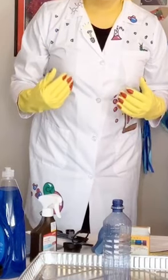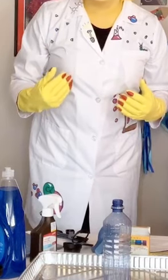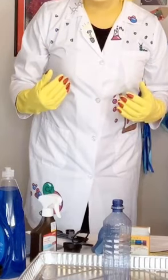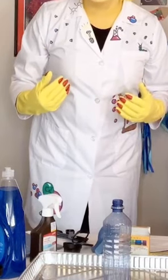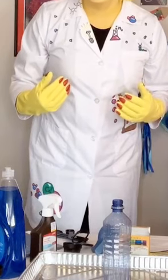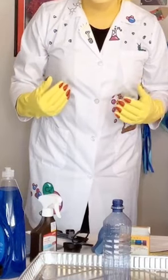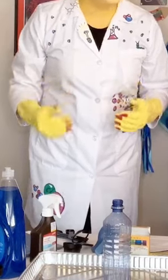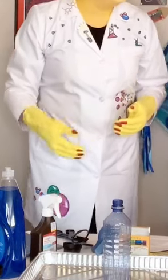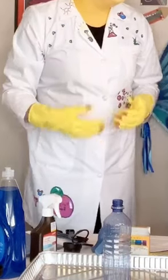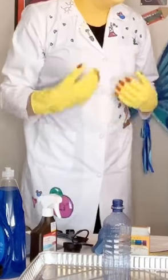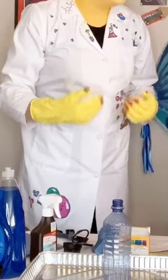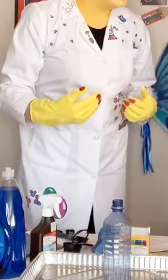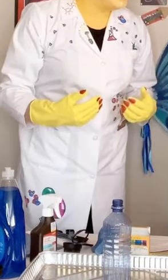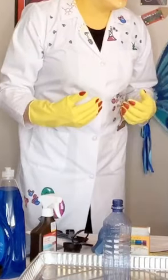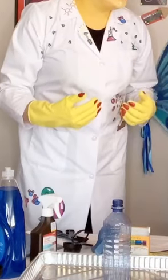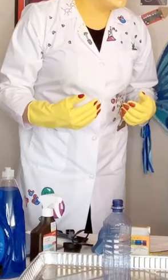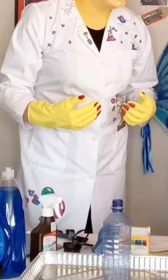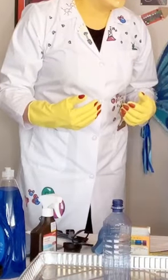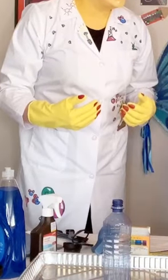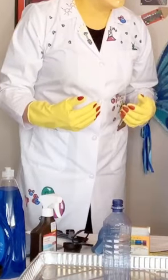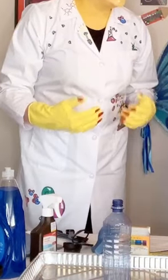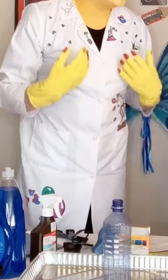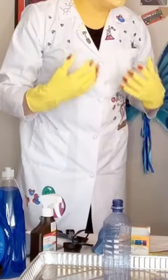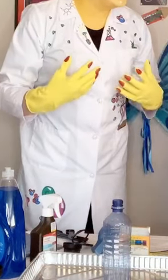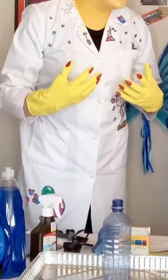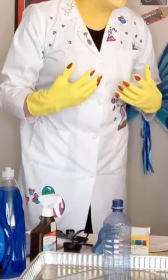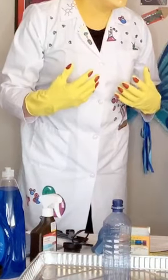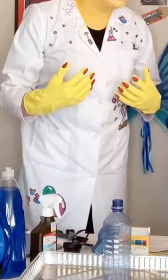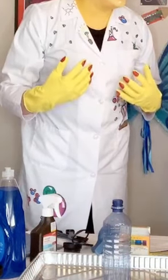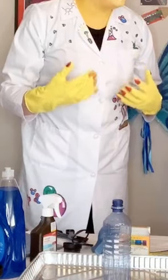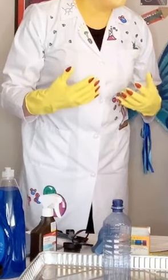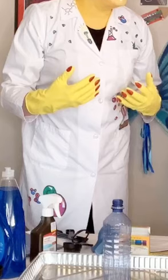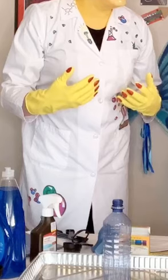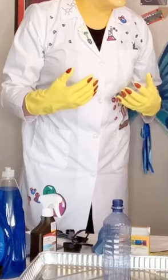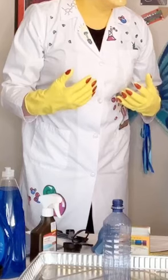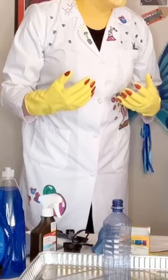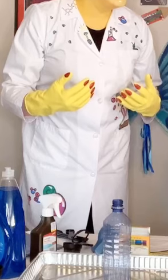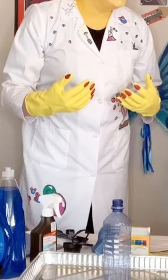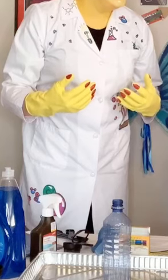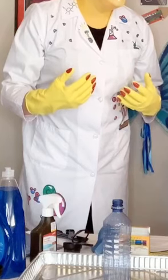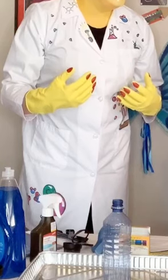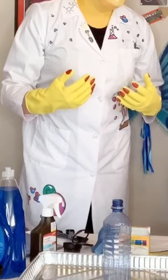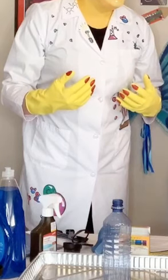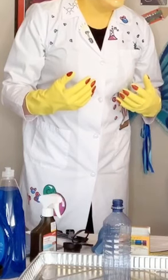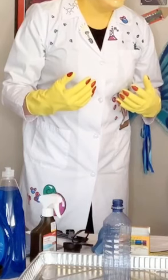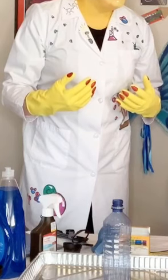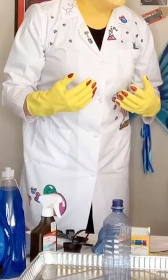Corner gonna learn how to do a science experiment. So, usually you're doing a craft with us. BARB: Yes! Is this. I've been talking and